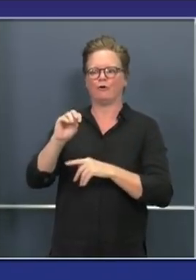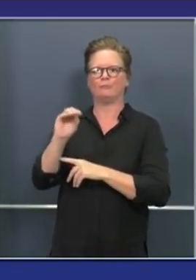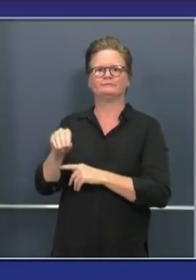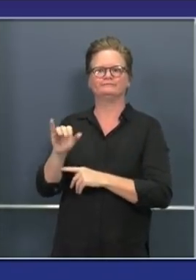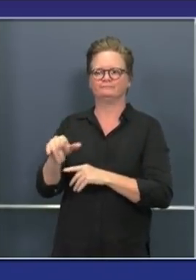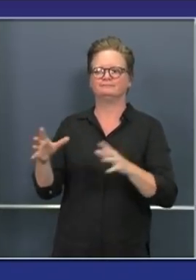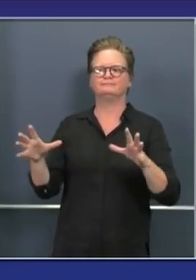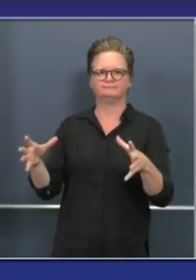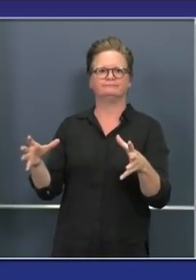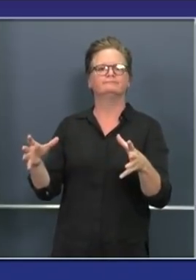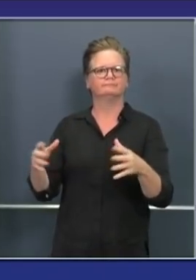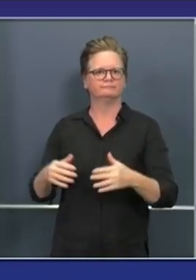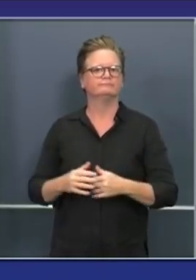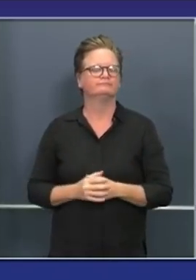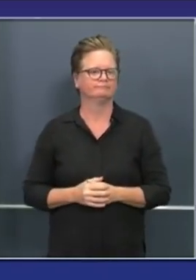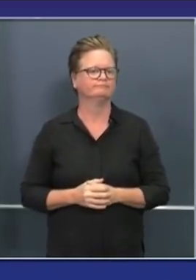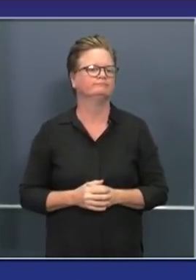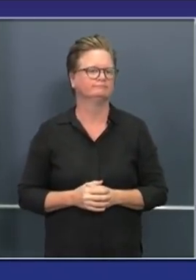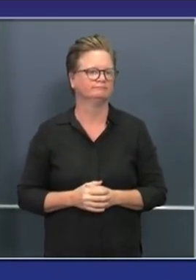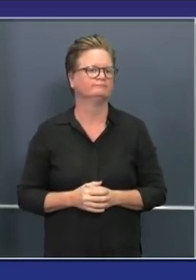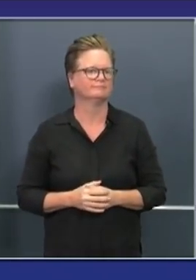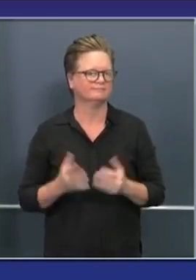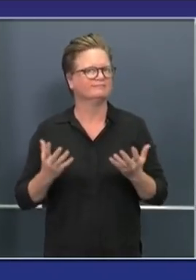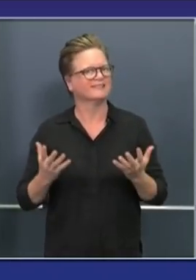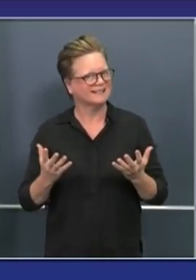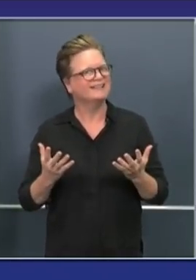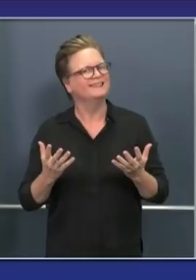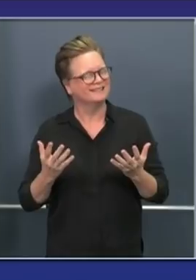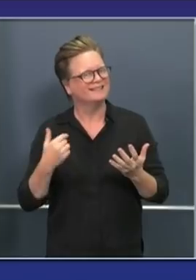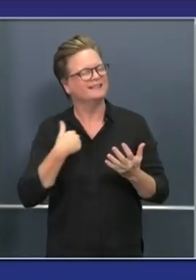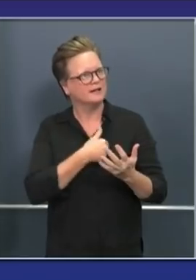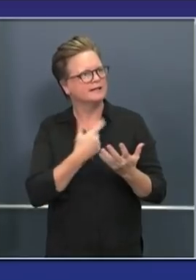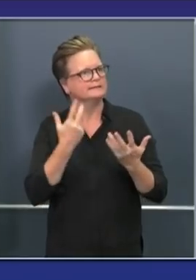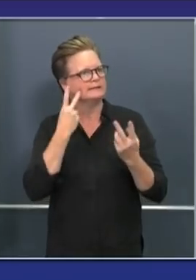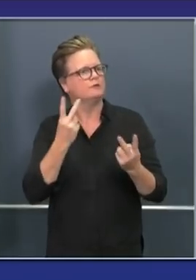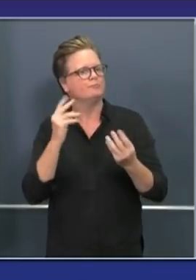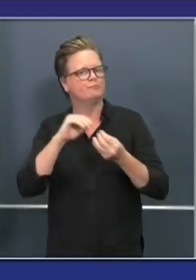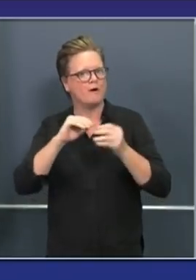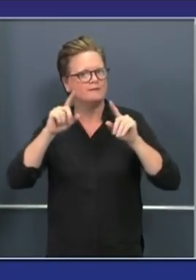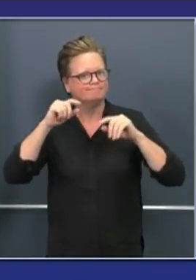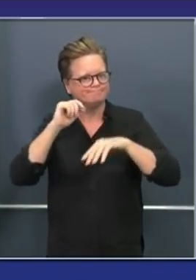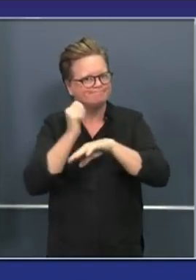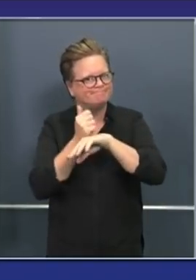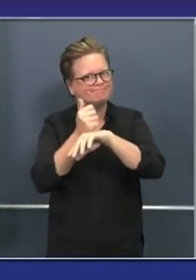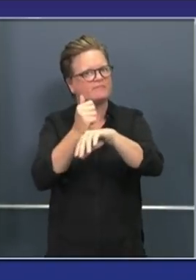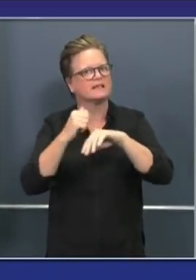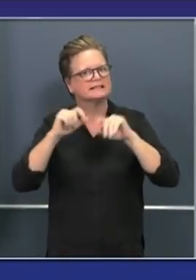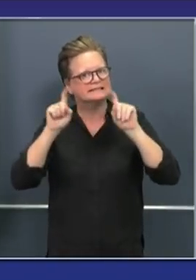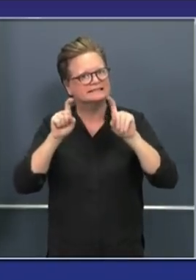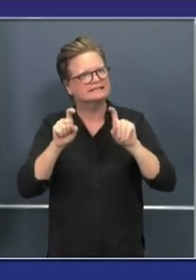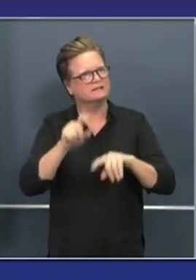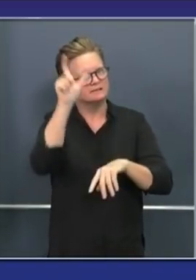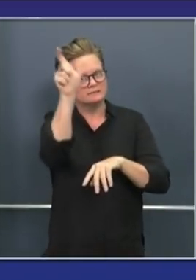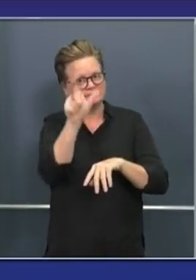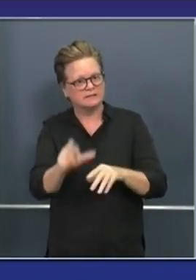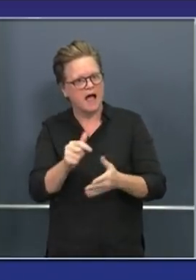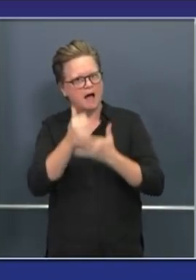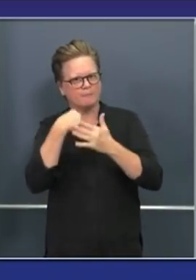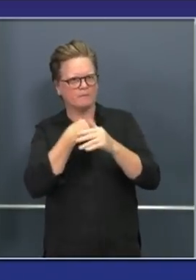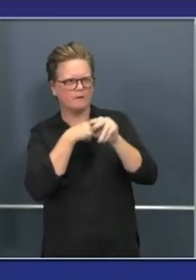SUBSTANTIAL INCREASE THE NUMBER OF DAILY TESTS IN THE STATE OF CALIFORNIA. YOU CAN SEE FROM THIS CHART THAT WE EFFECTIVELY HAVE DONE THAT.